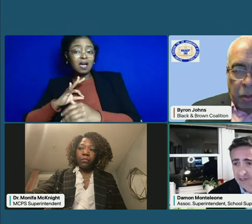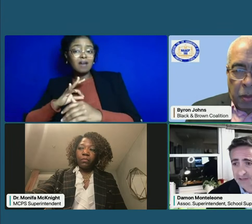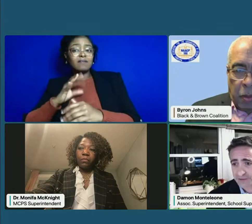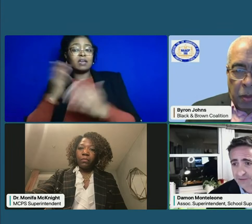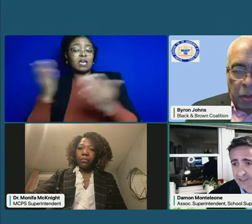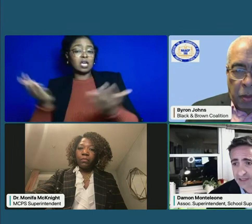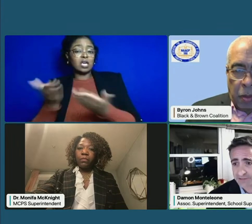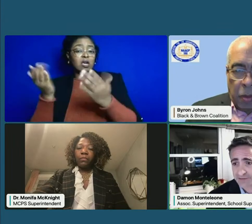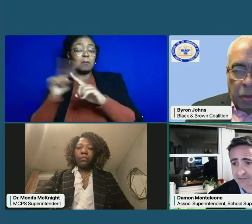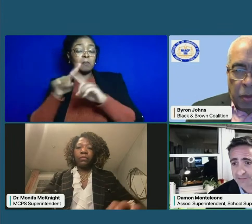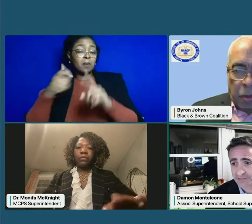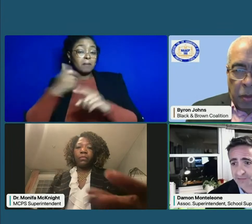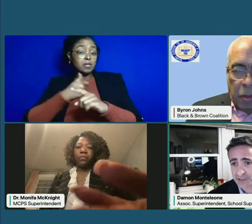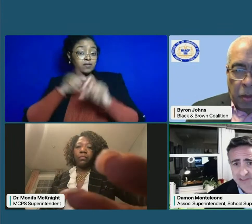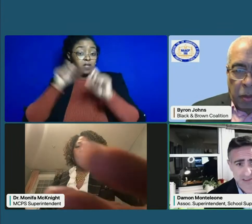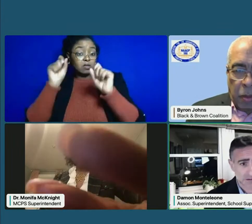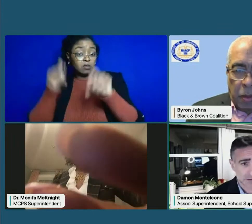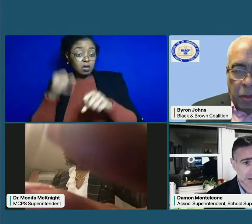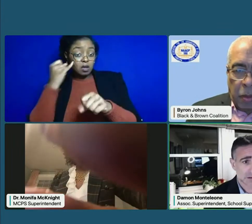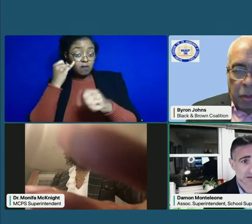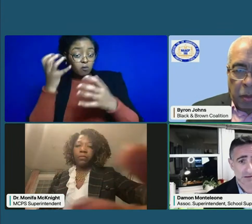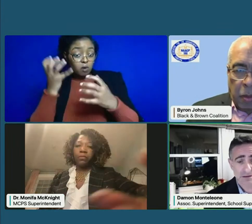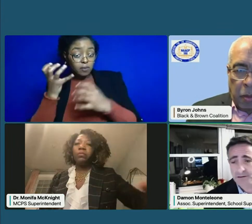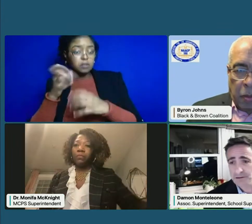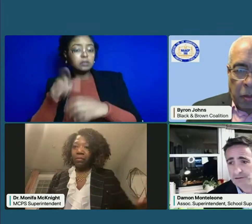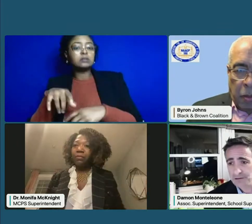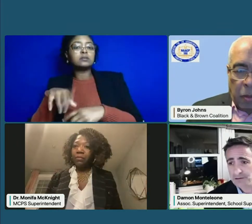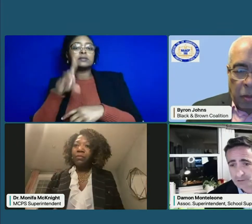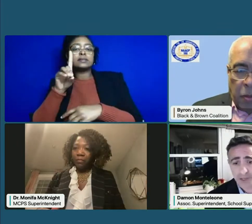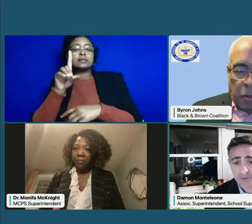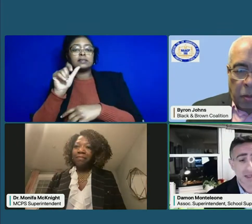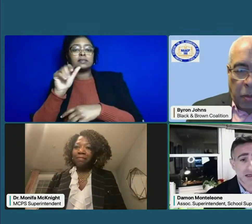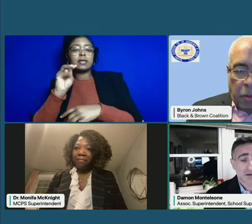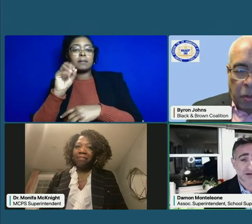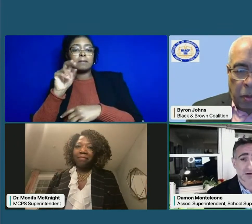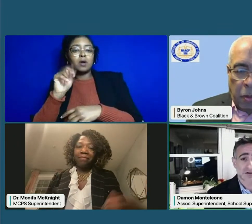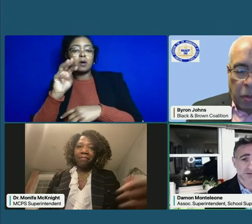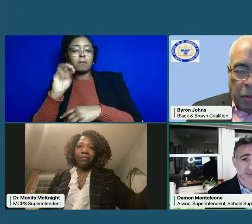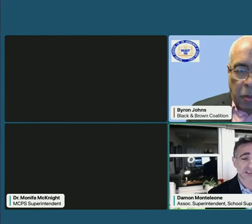security. I'm not sure if, um other staff members are here.